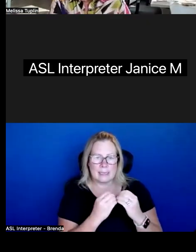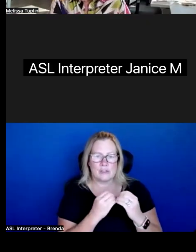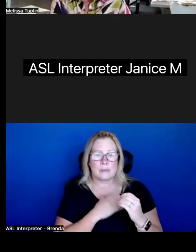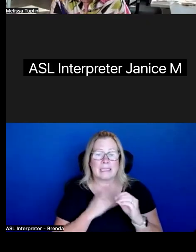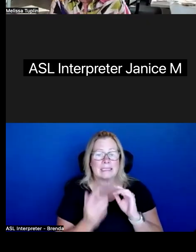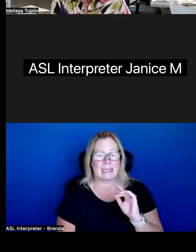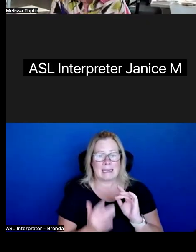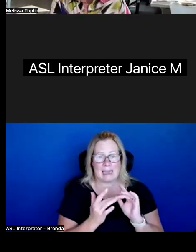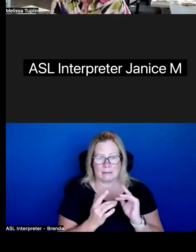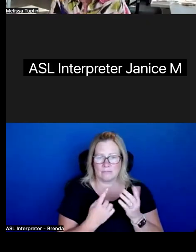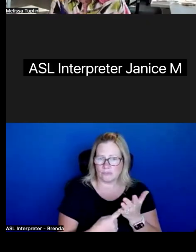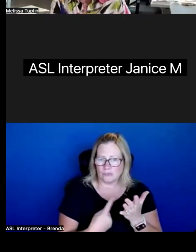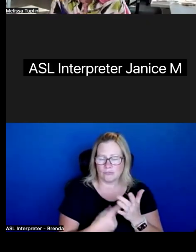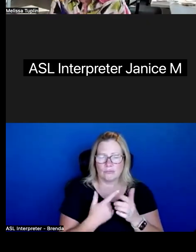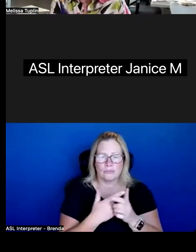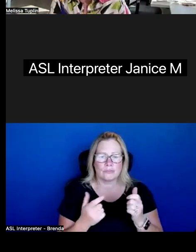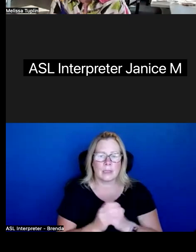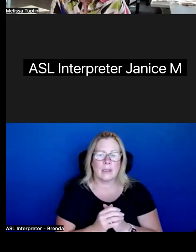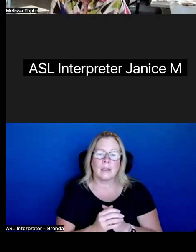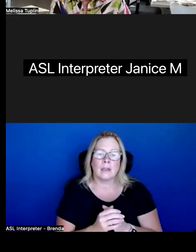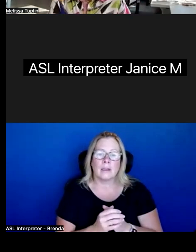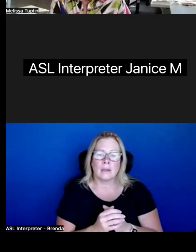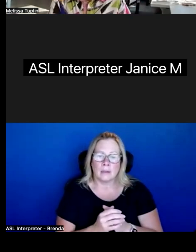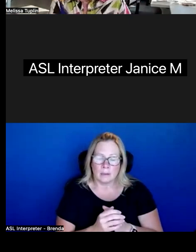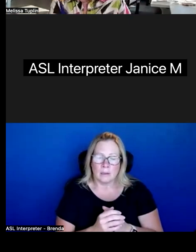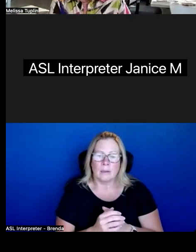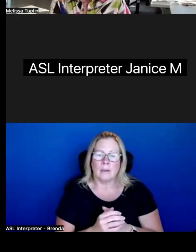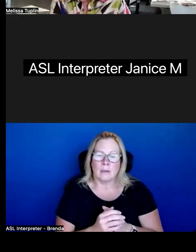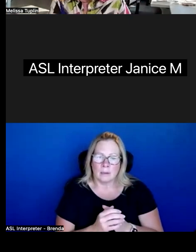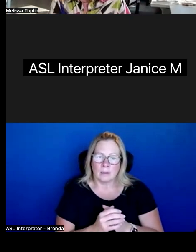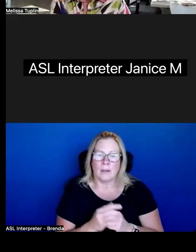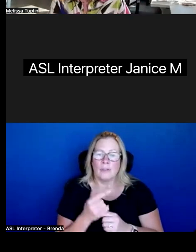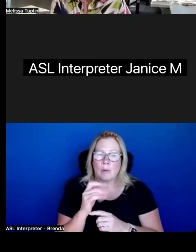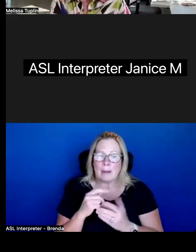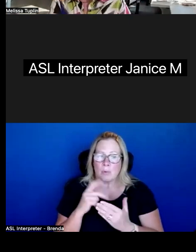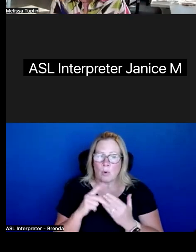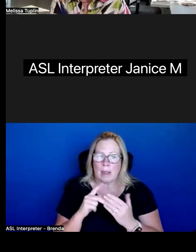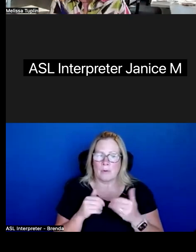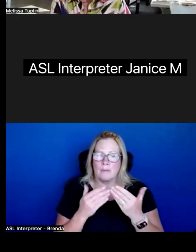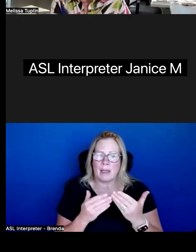We allocate funding on a calendar funding year, but you may use them in any fiscal year according